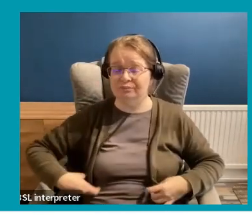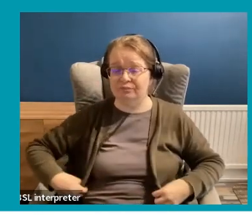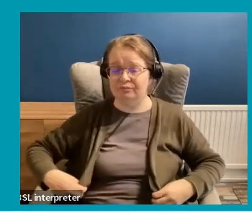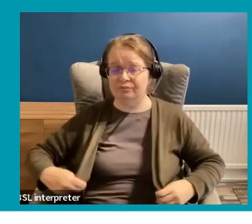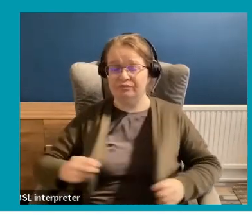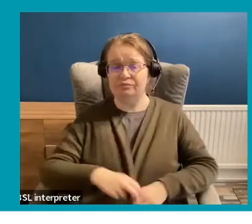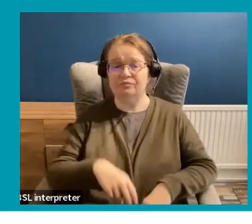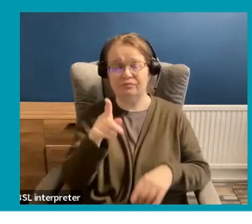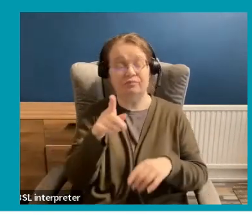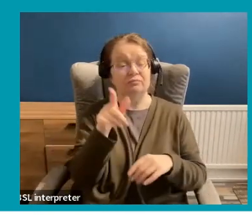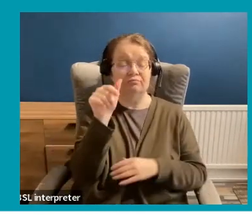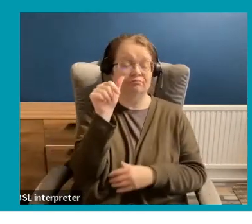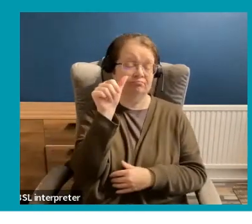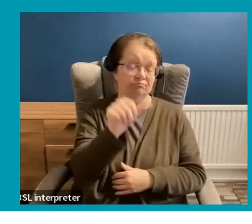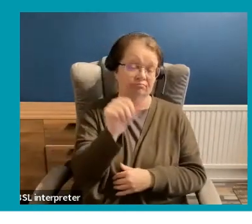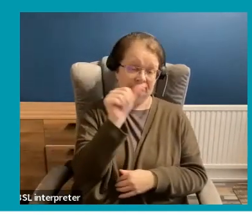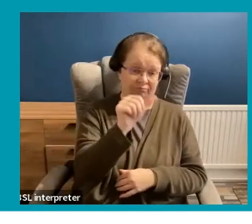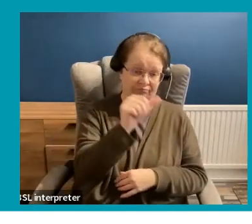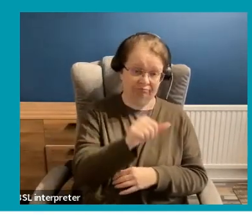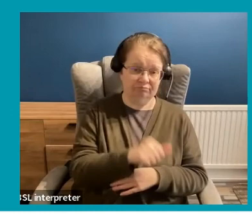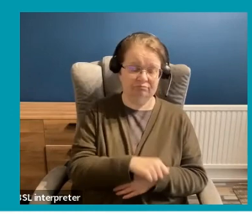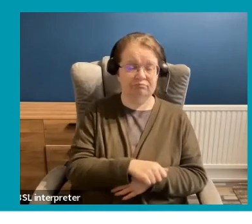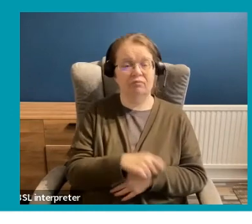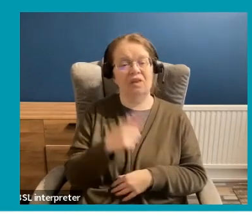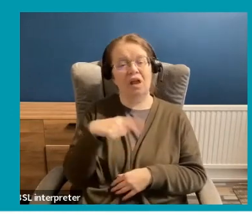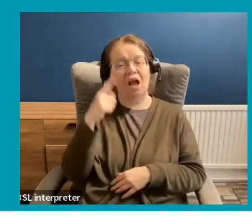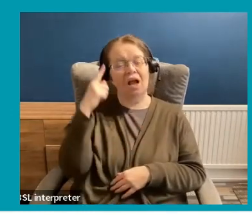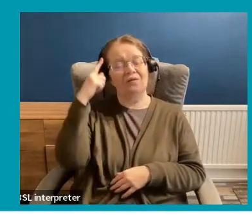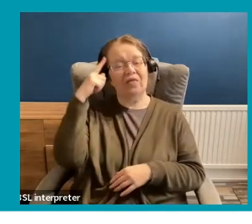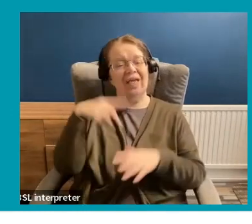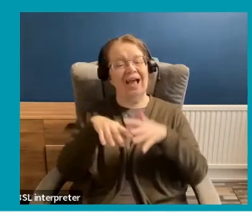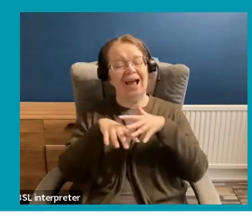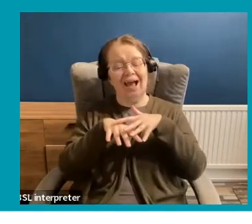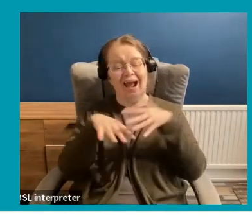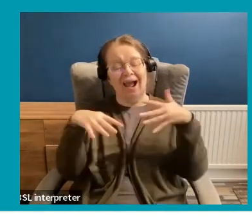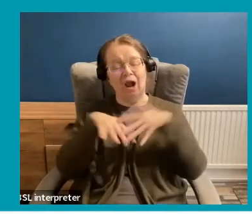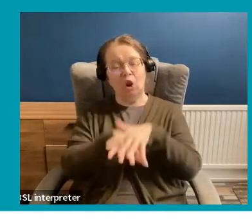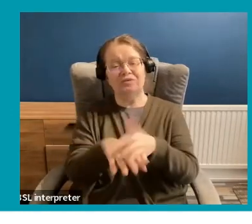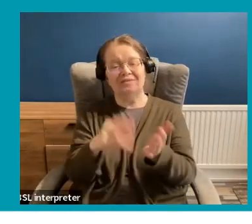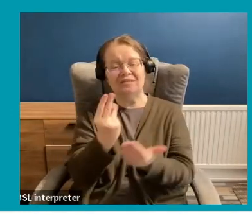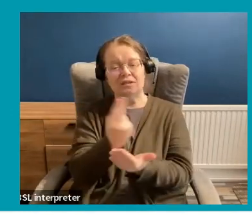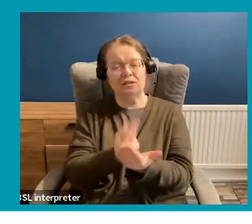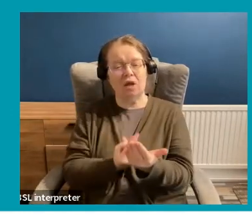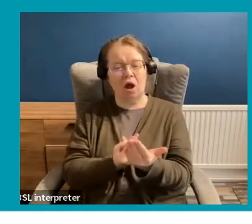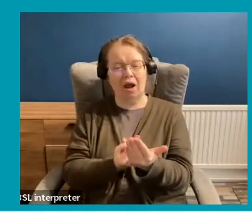Everything more in terms of inclusive design because that's the world that I came from